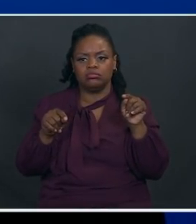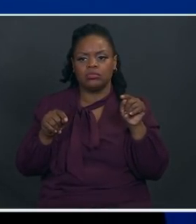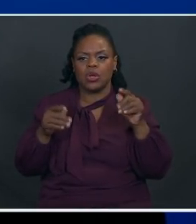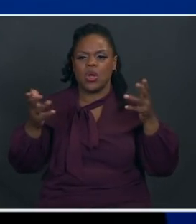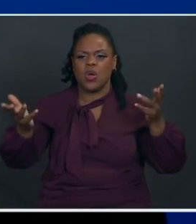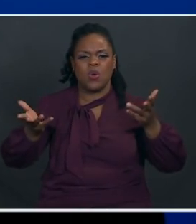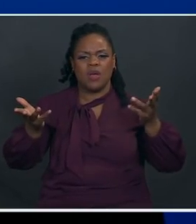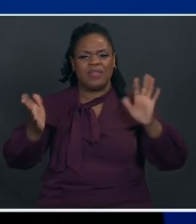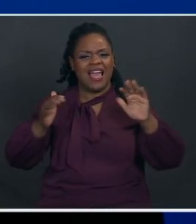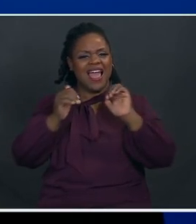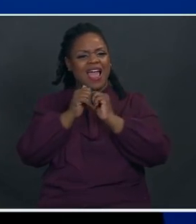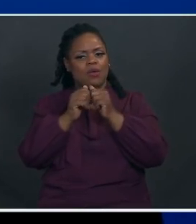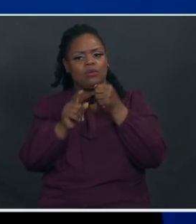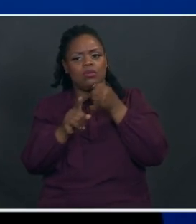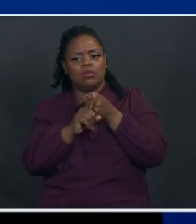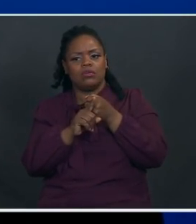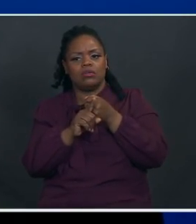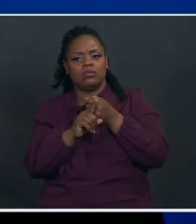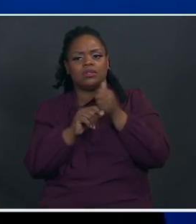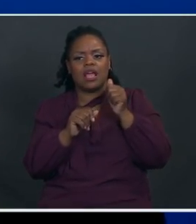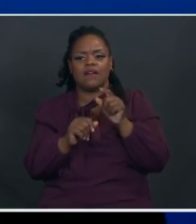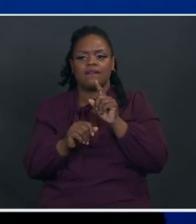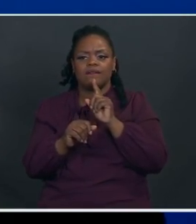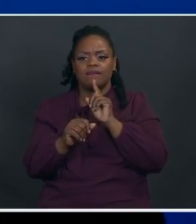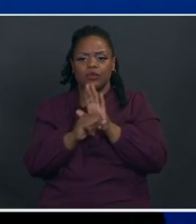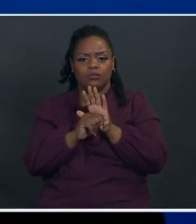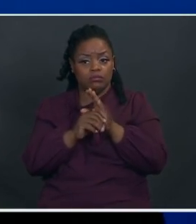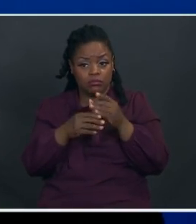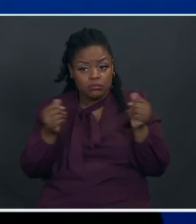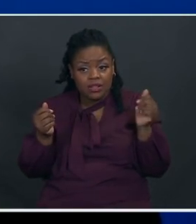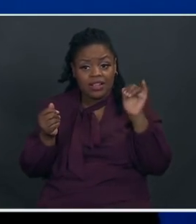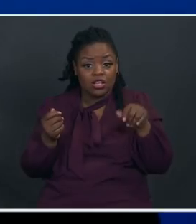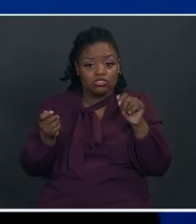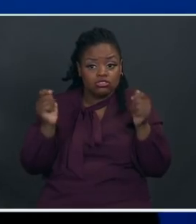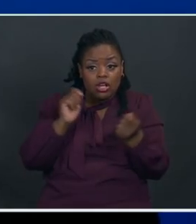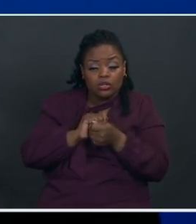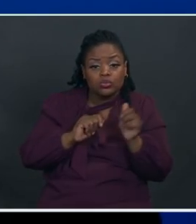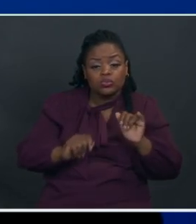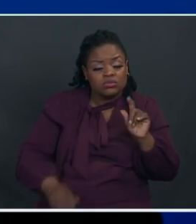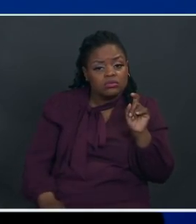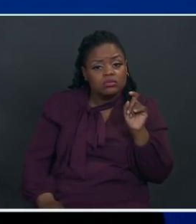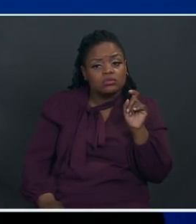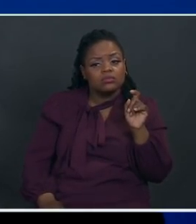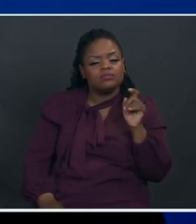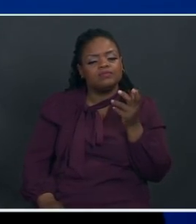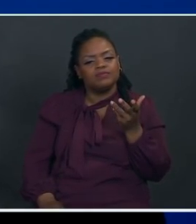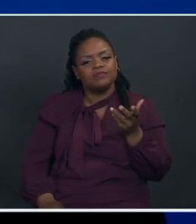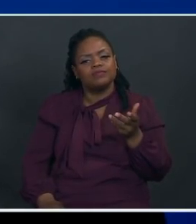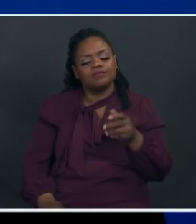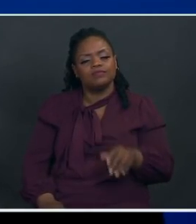to neutralize these mutants. And as we see them getting further and further to a more vulnerable part,